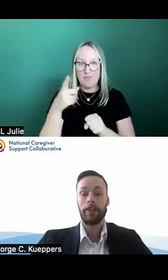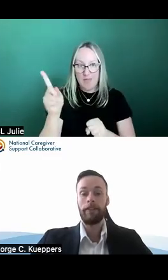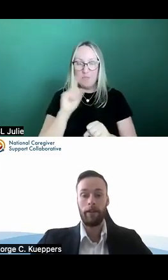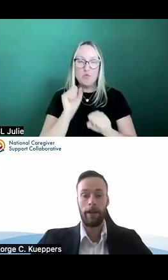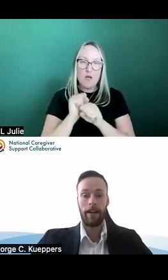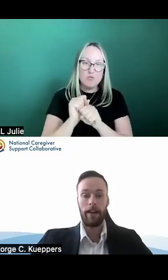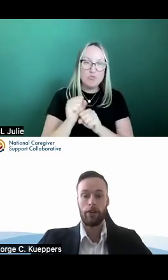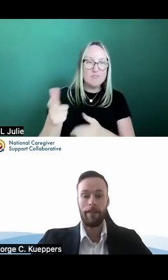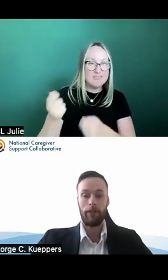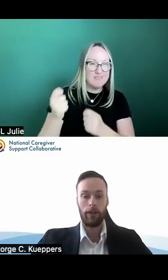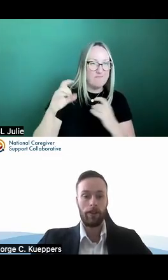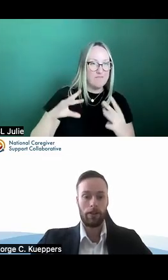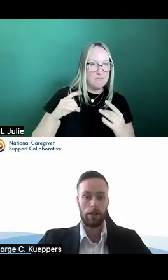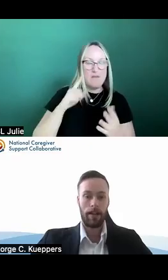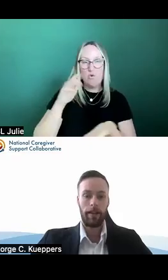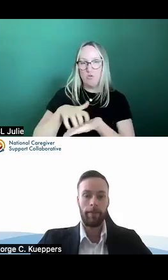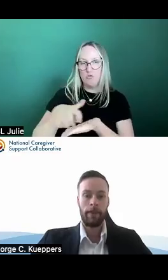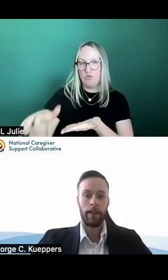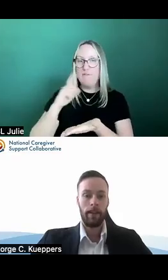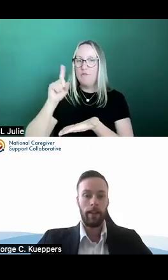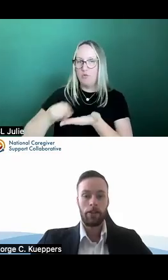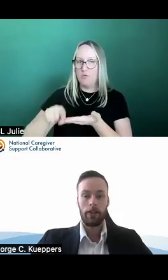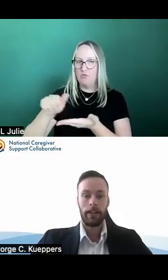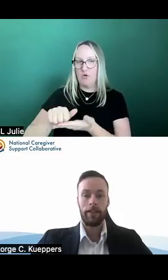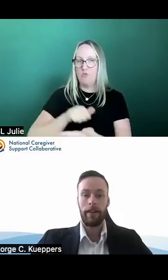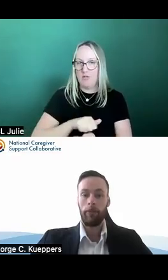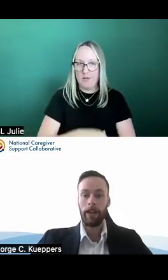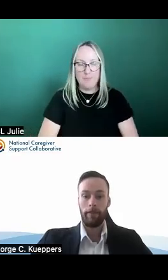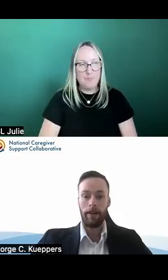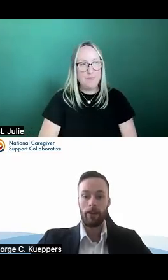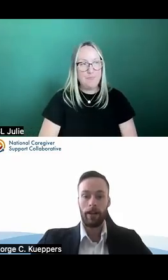solicit feedback on the draft of the research agenda. Additionally, developing and administering